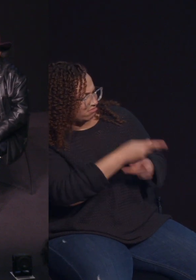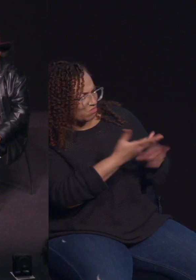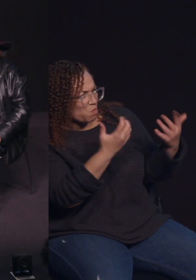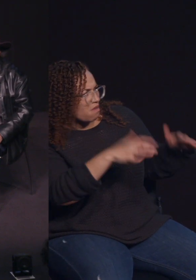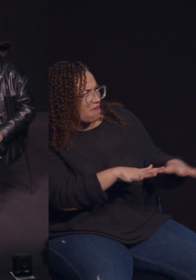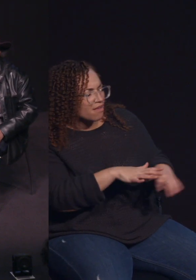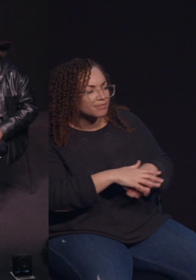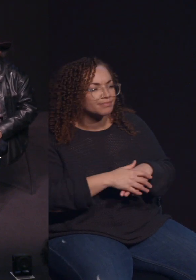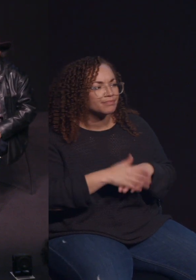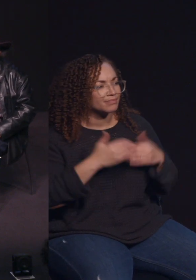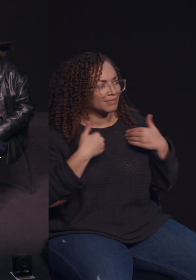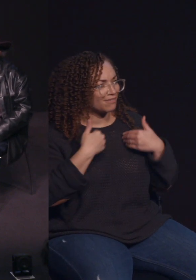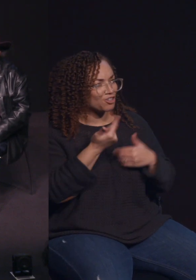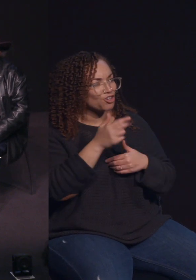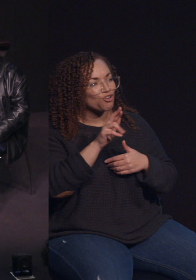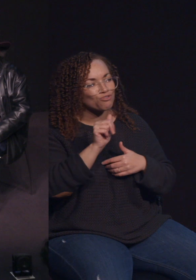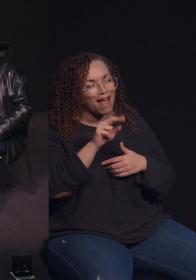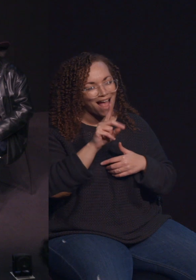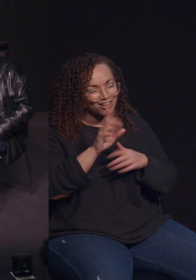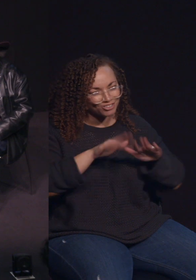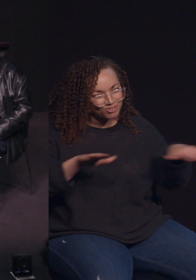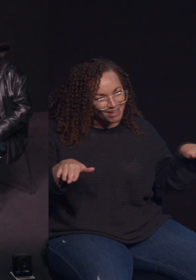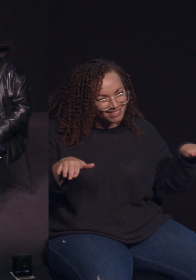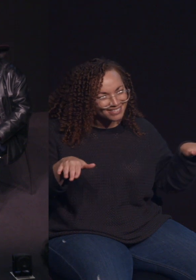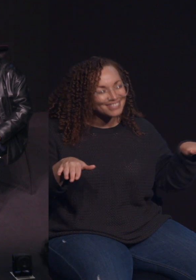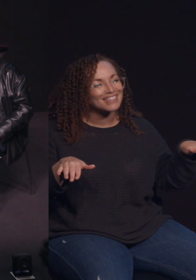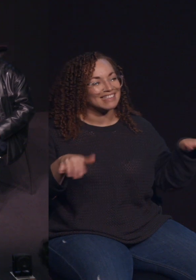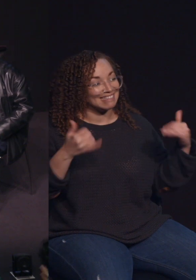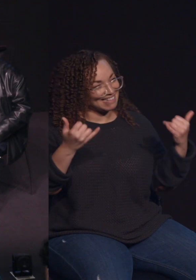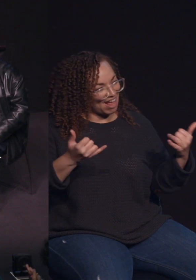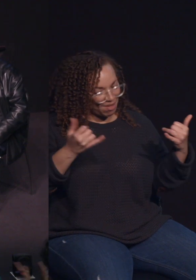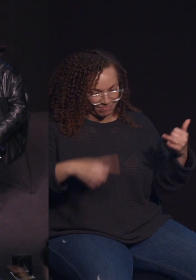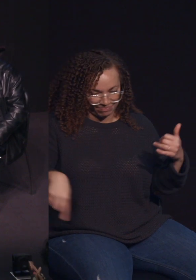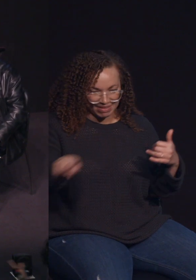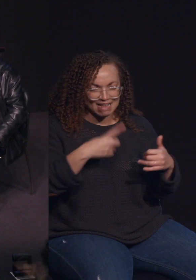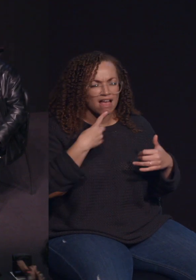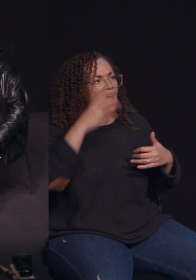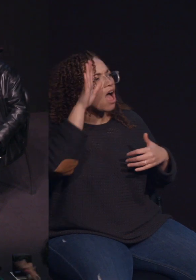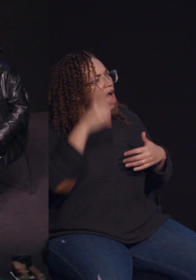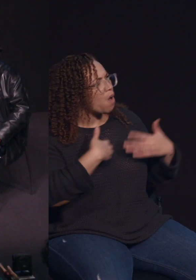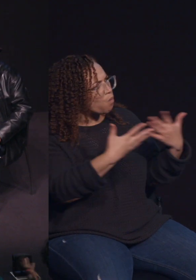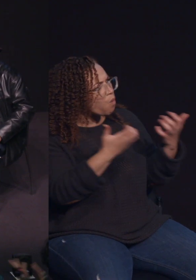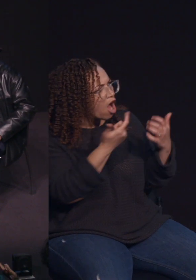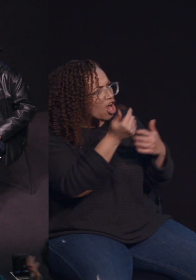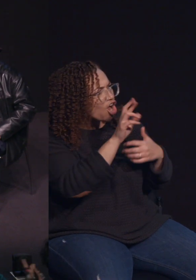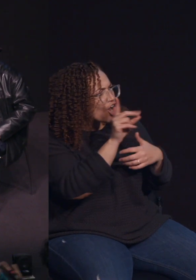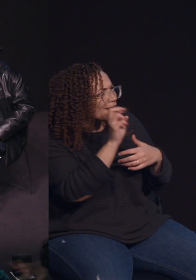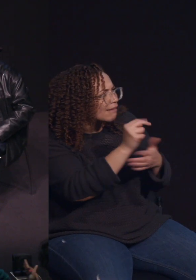She's a master gardener so she's coming back to take it over.